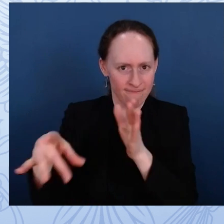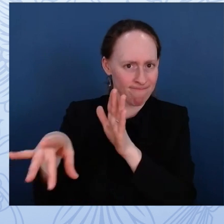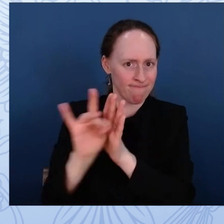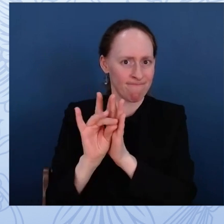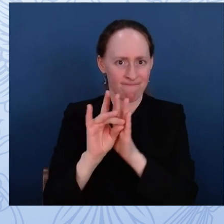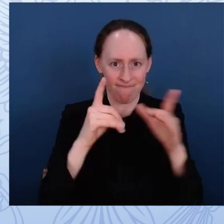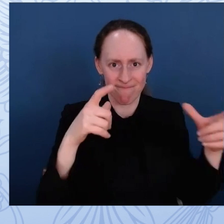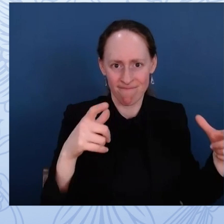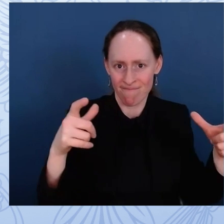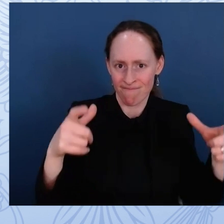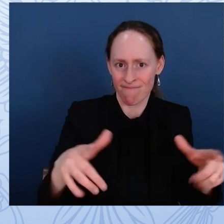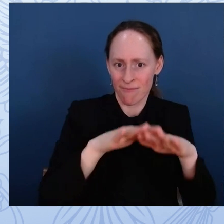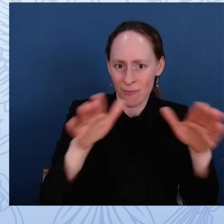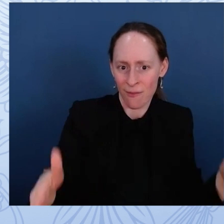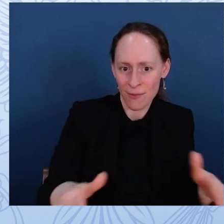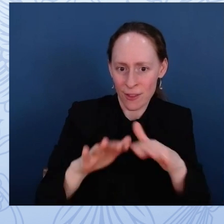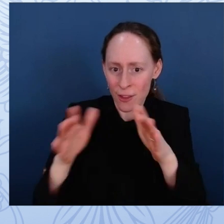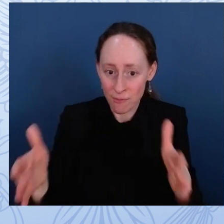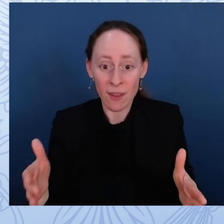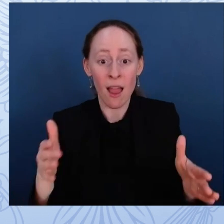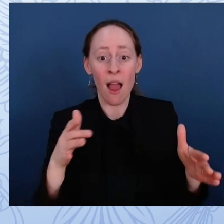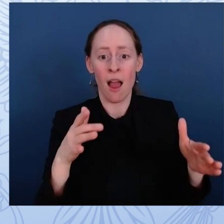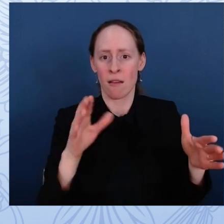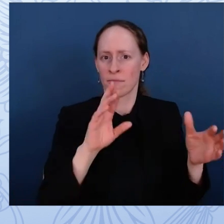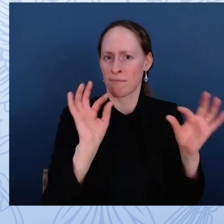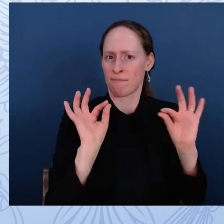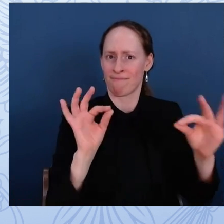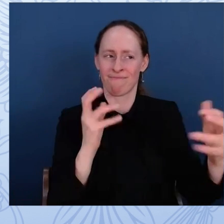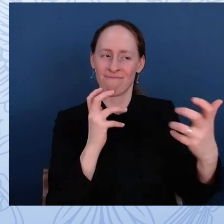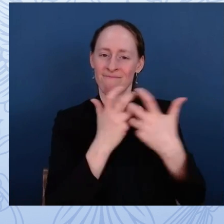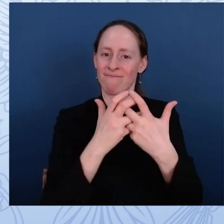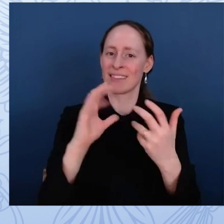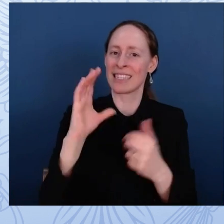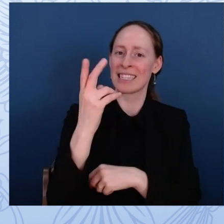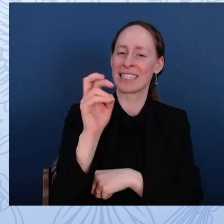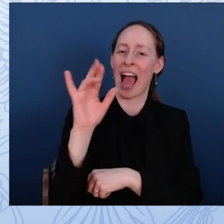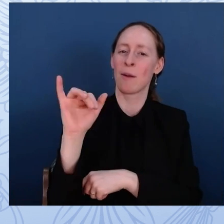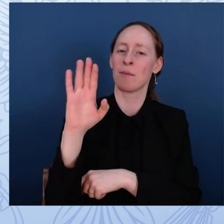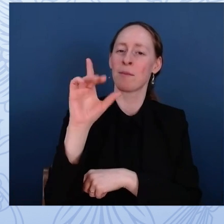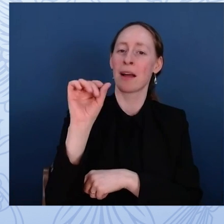Other tables are covered in pink ivory lace or rose velvet linens,